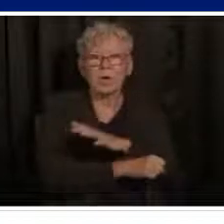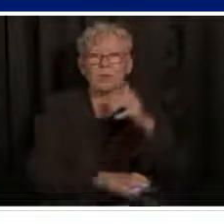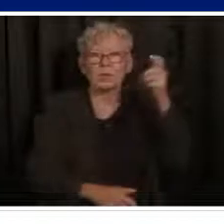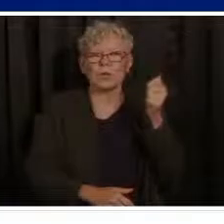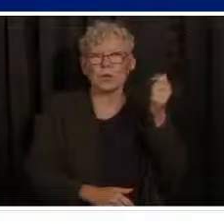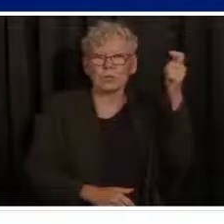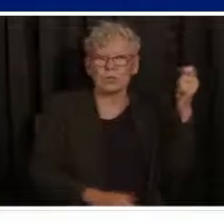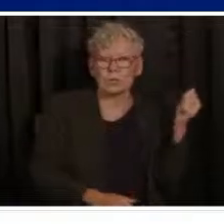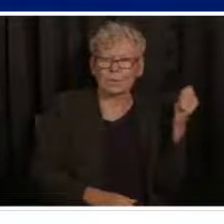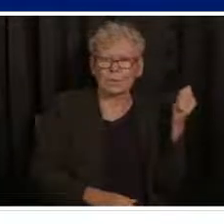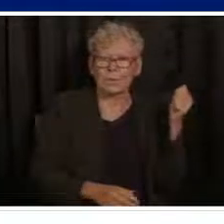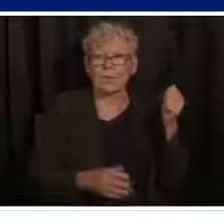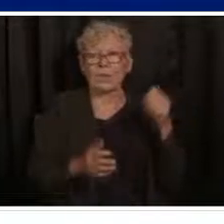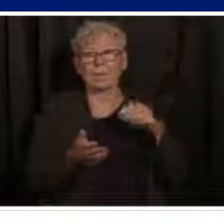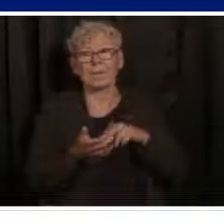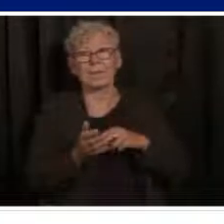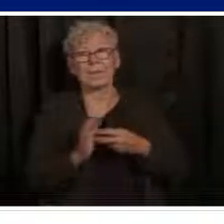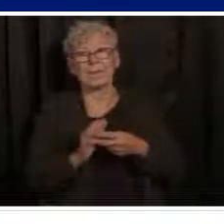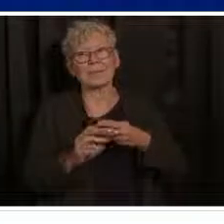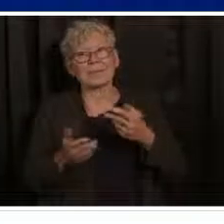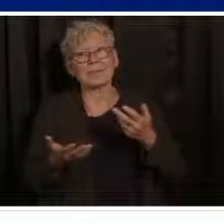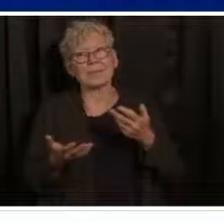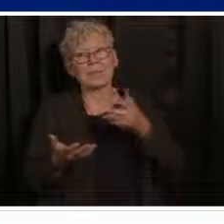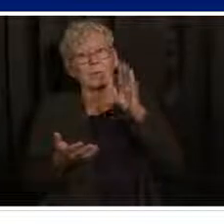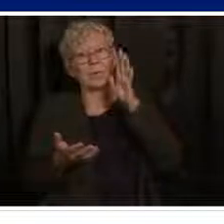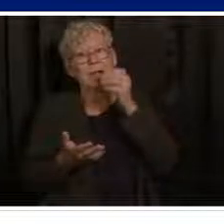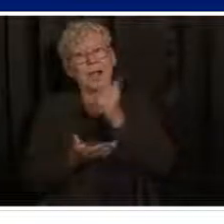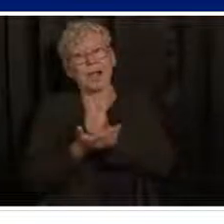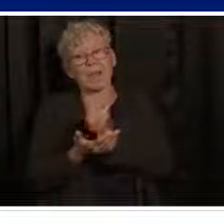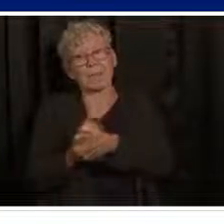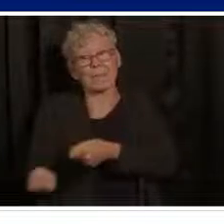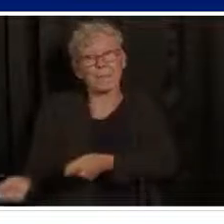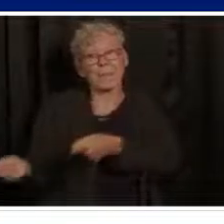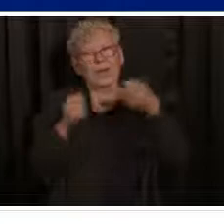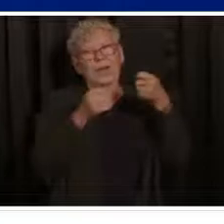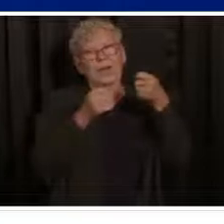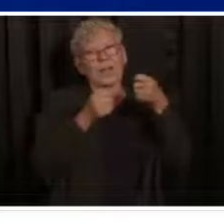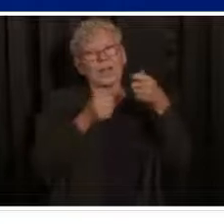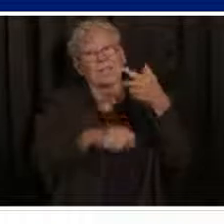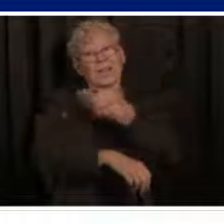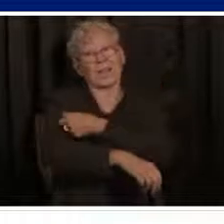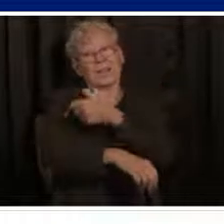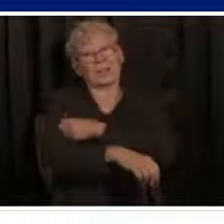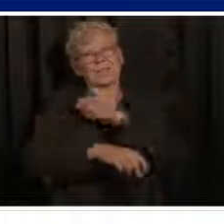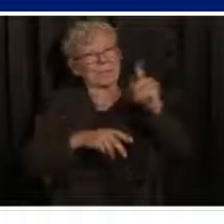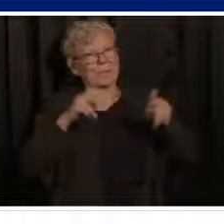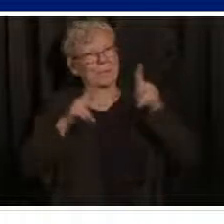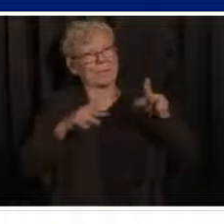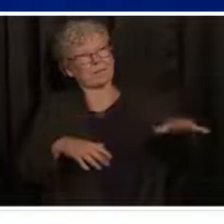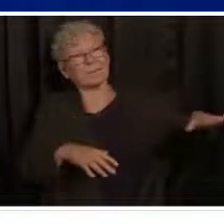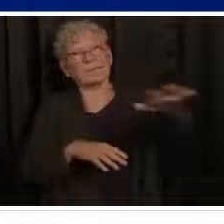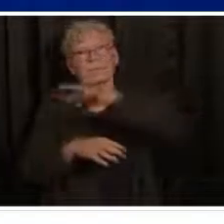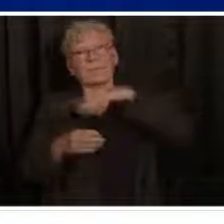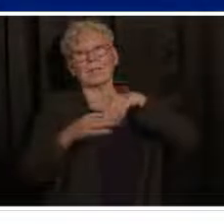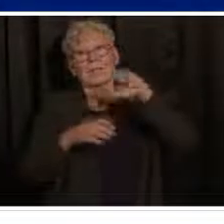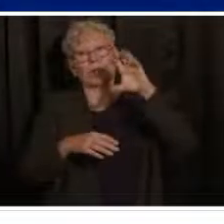incentive needed to close our vaccination gap in Colorado and to protect themselves and their families by getting vaccinated.